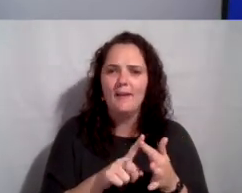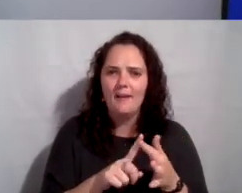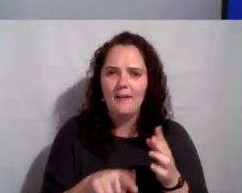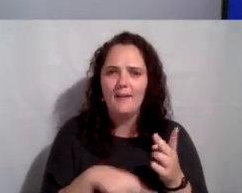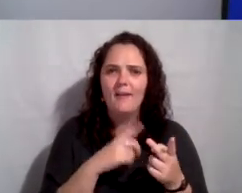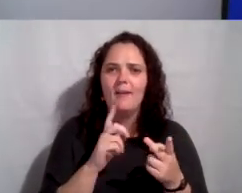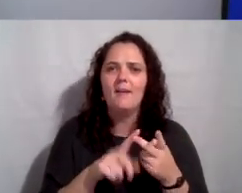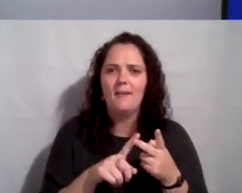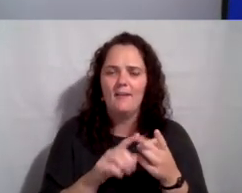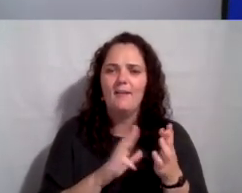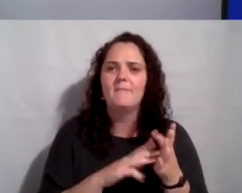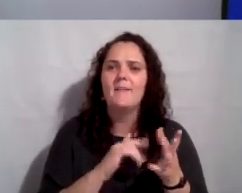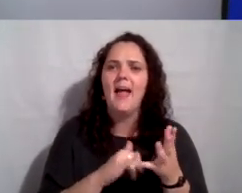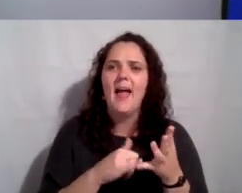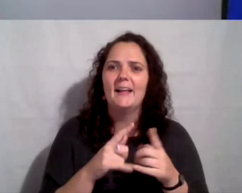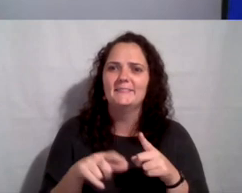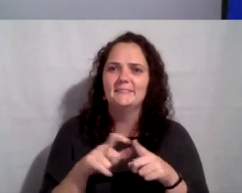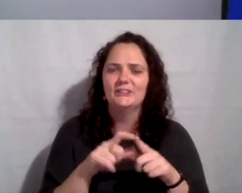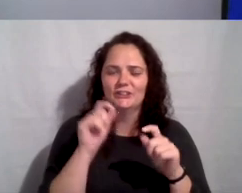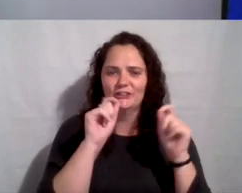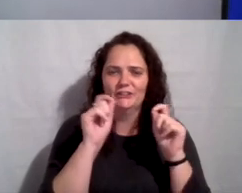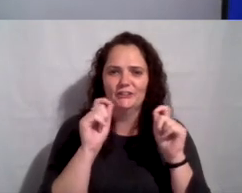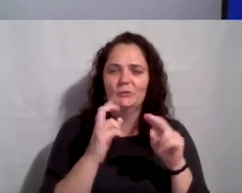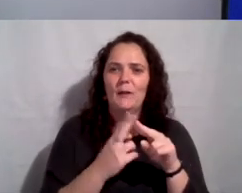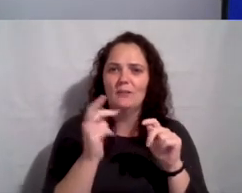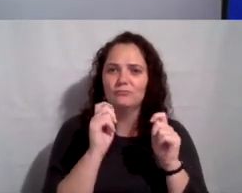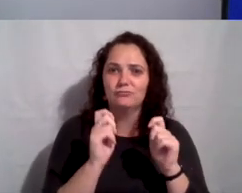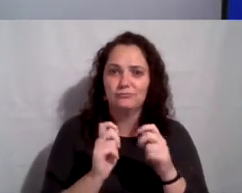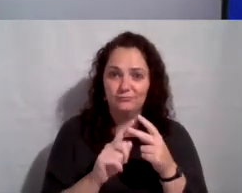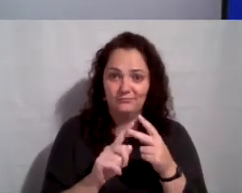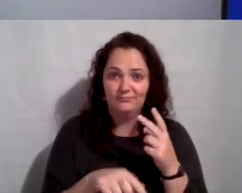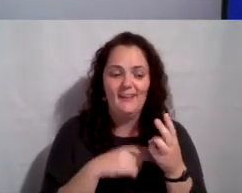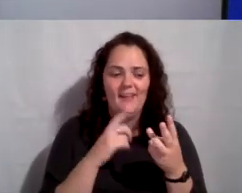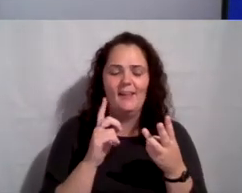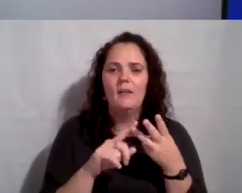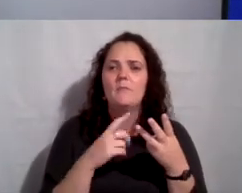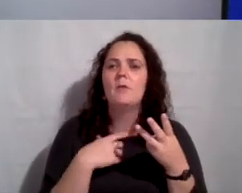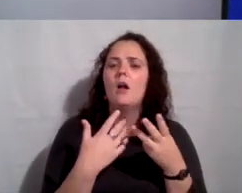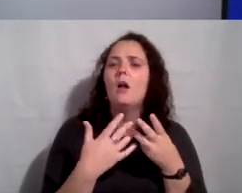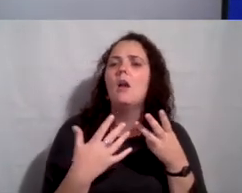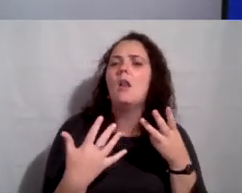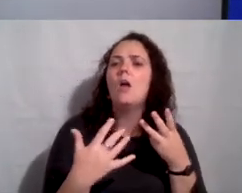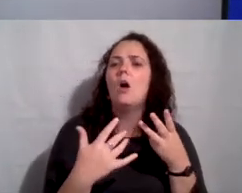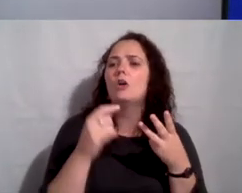massed in haptic drawing where you're bringing in all of that activity, to then the longer more sustained